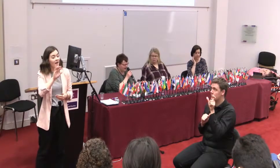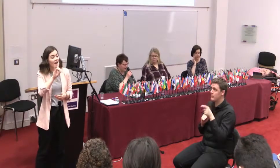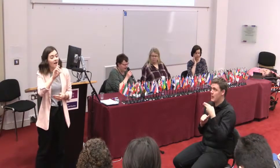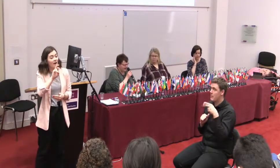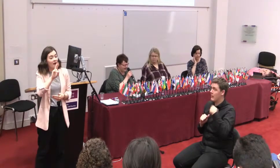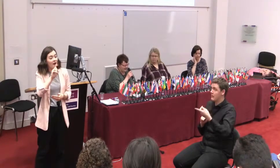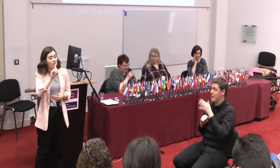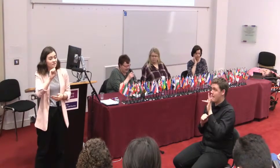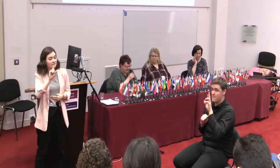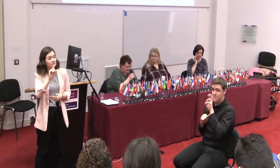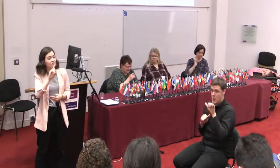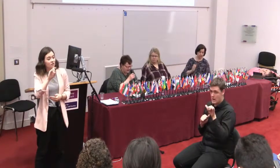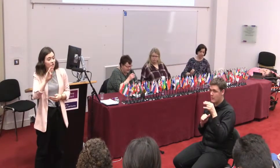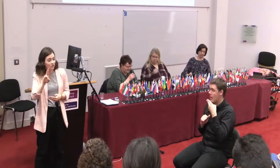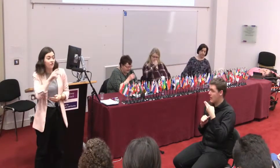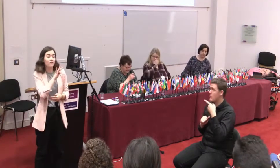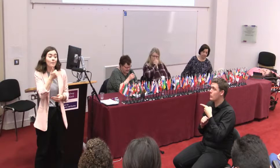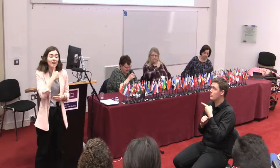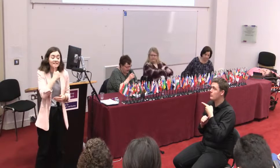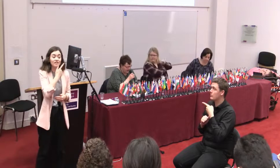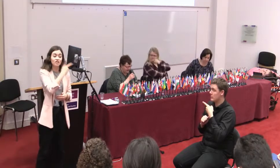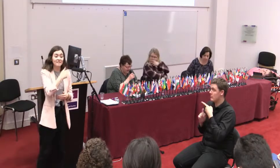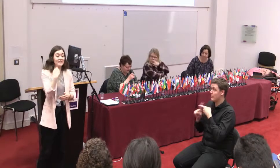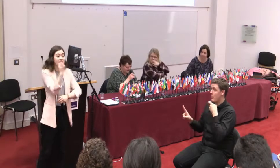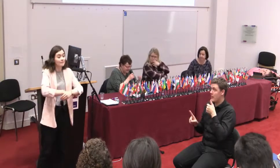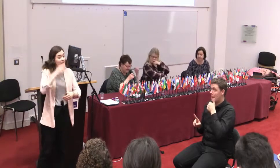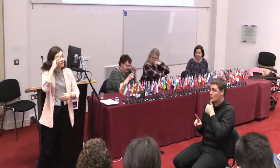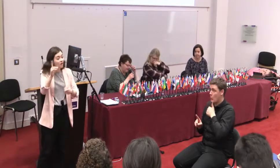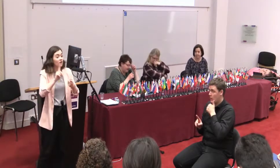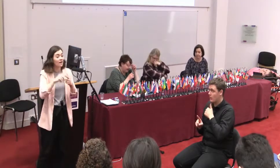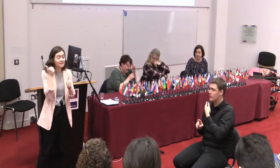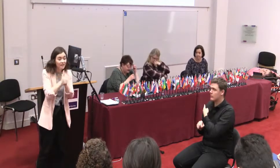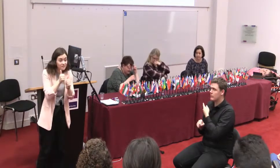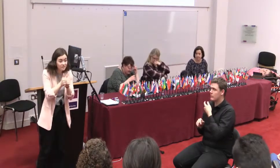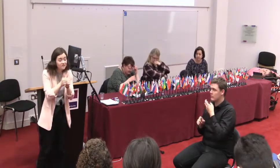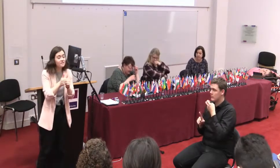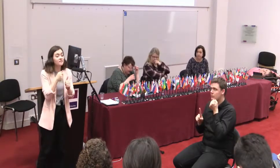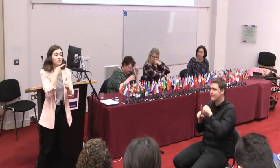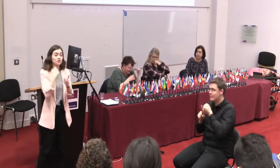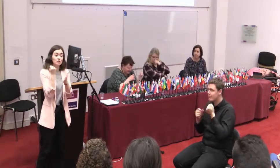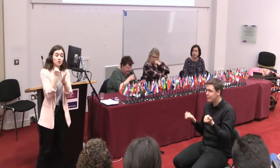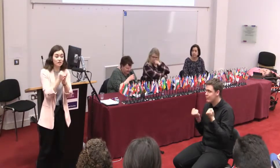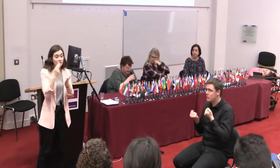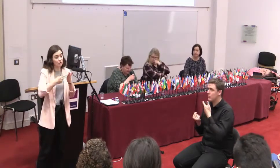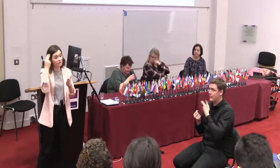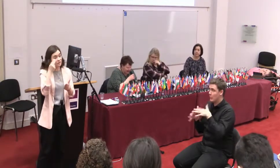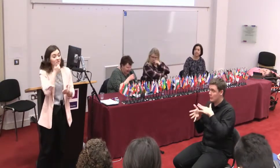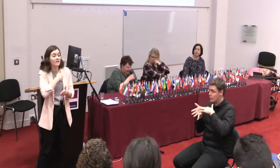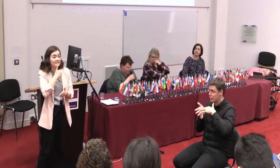Freyja is a disability scholar and activist and is studying in the University of Iceland